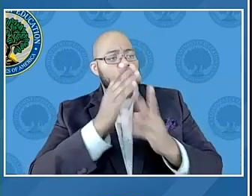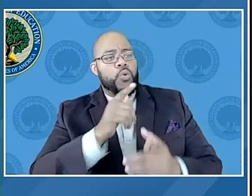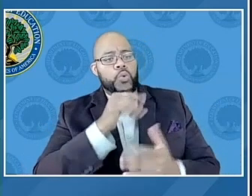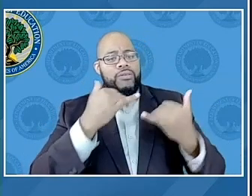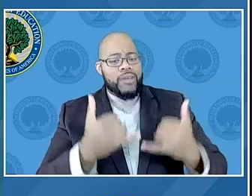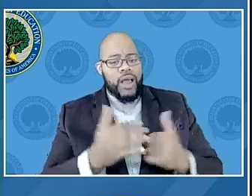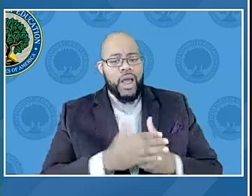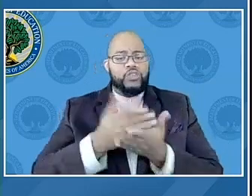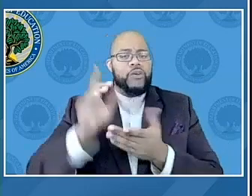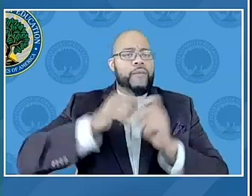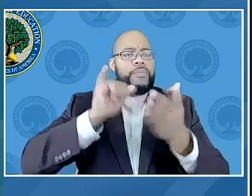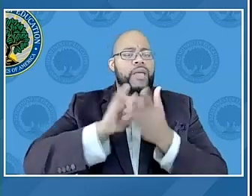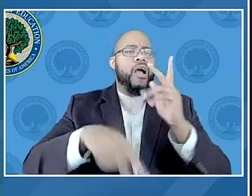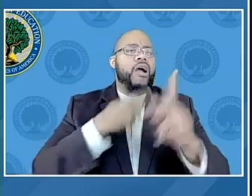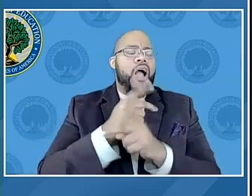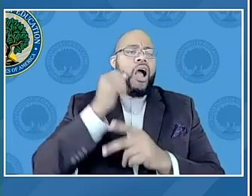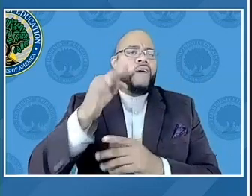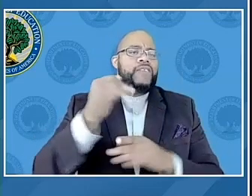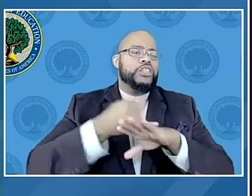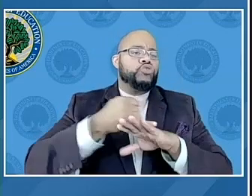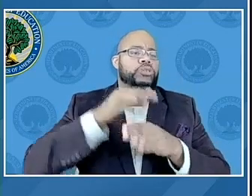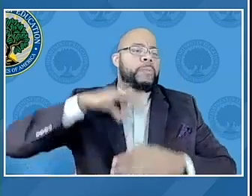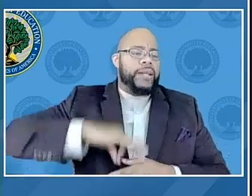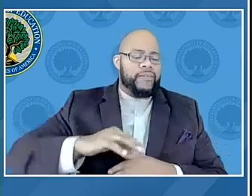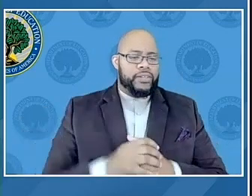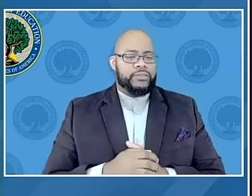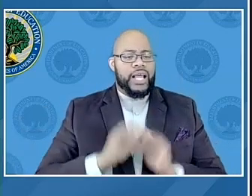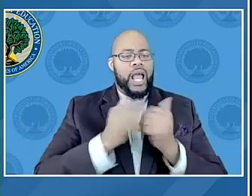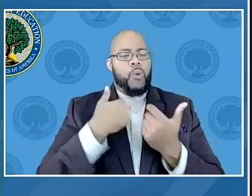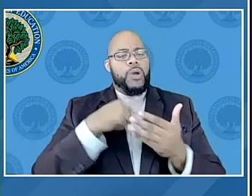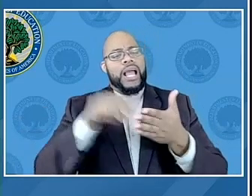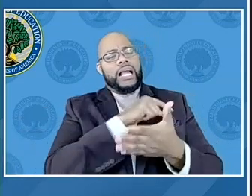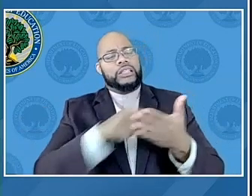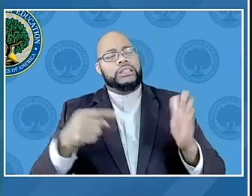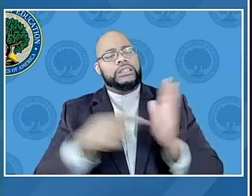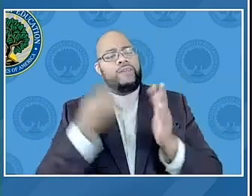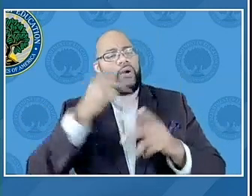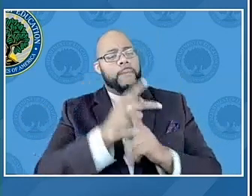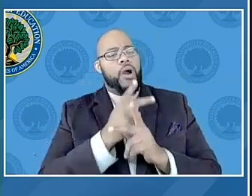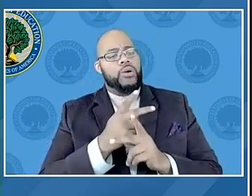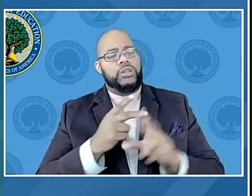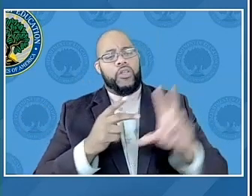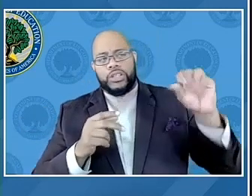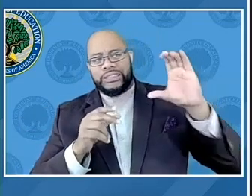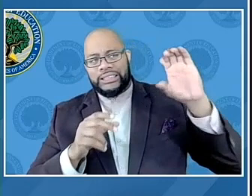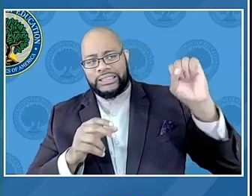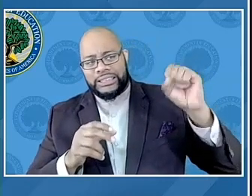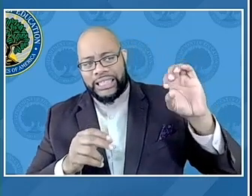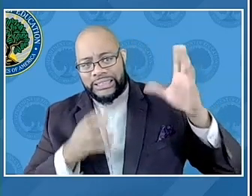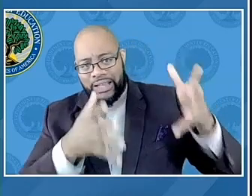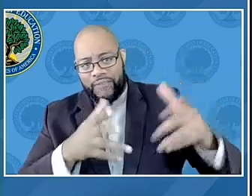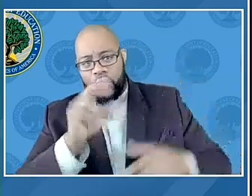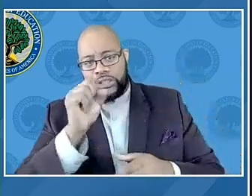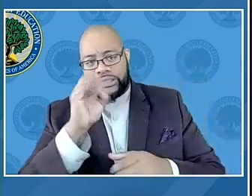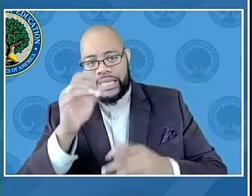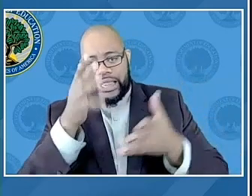that type of interest benefit? How do we cancel debt for borrowers? [30 seconds] How do we cancel a debt for